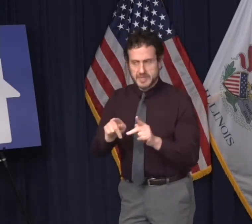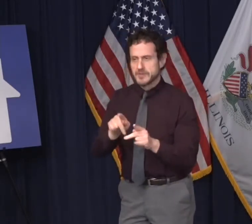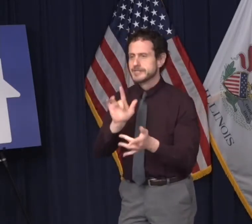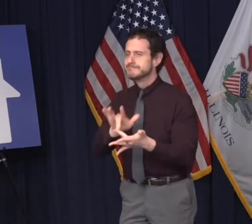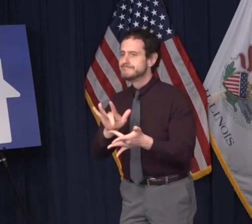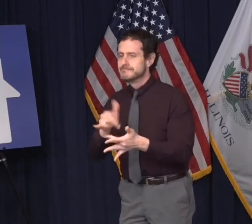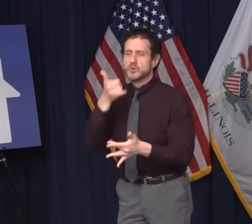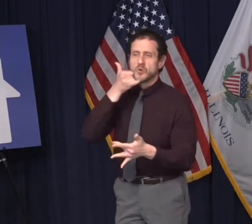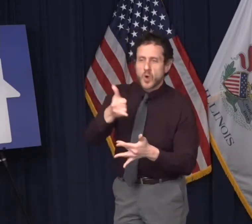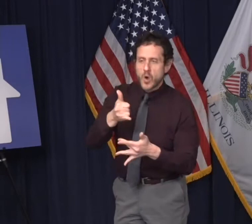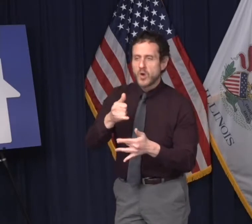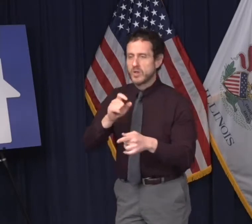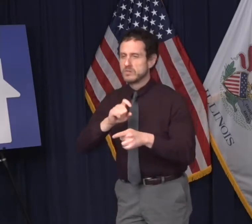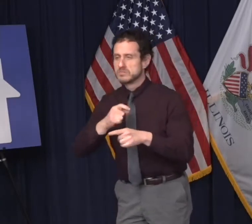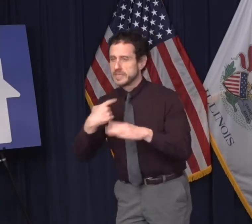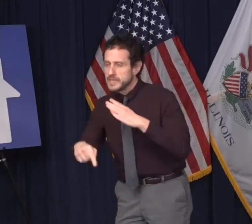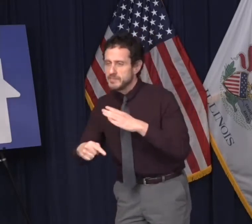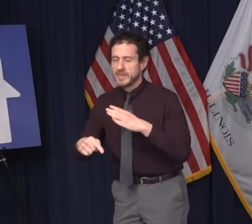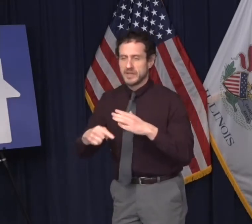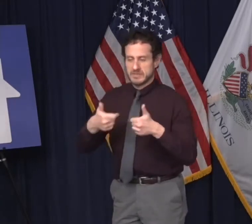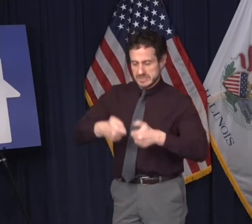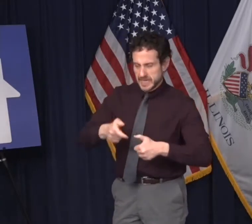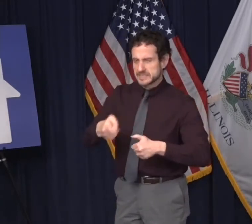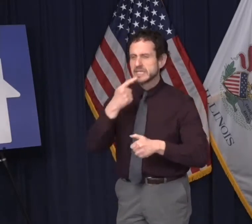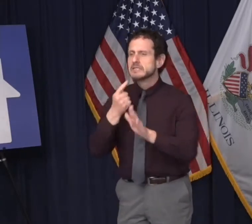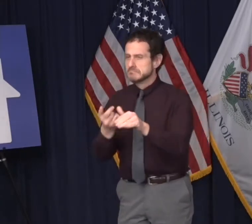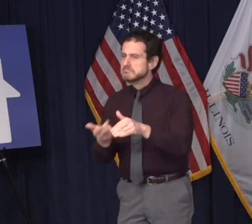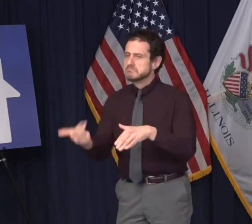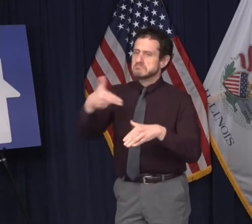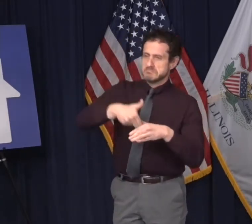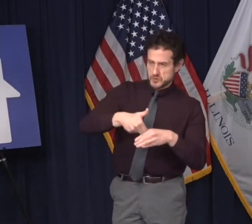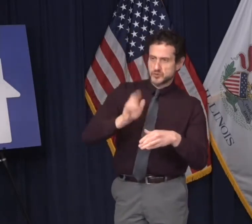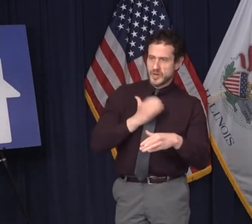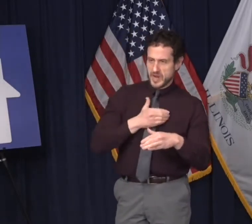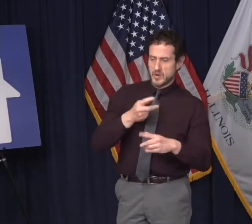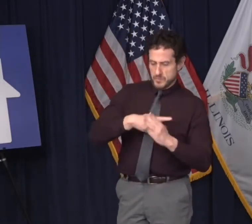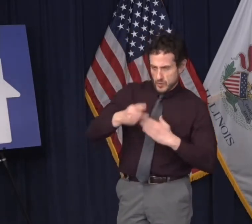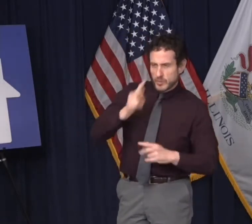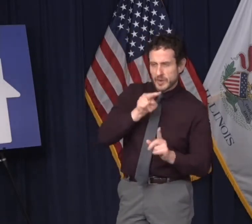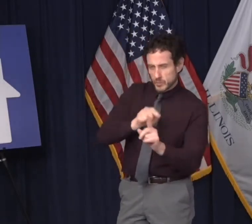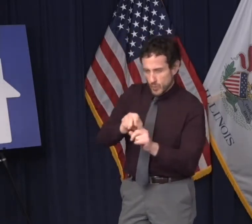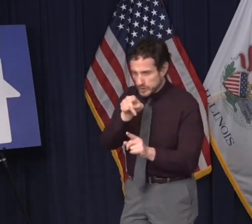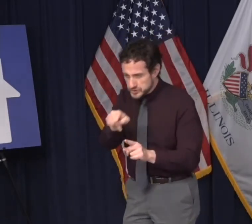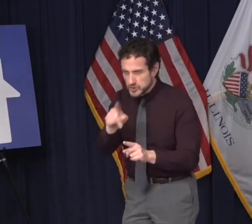CONTACTS AND THEN ENCOURAGING THOSE CONTACTS TO OPT INTO MONITORING PROGRAMS AND TO